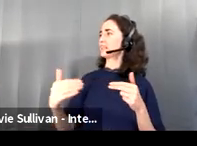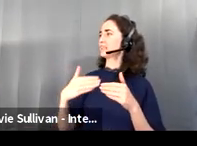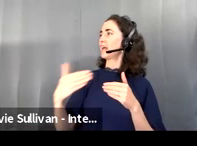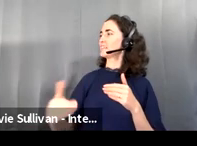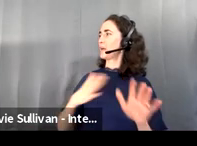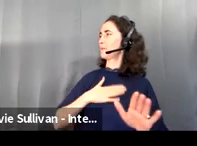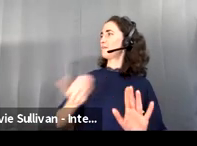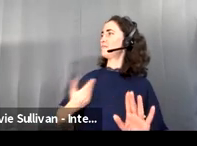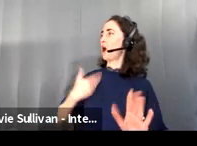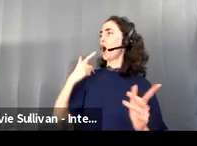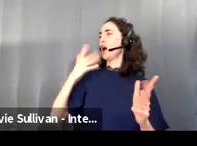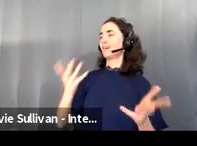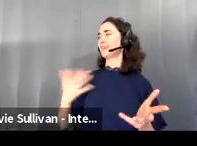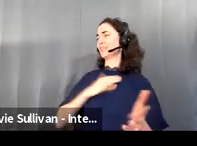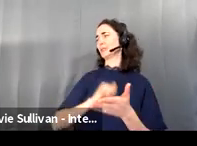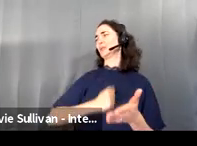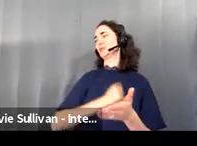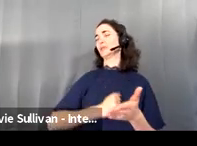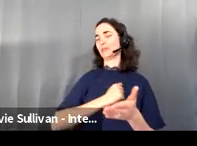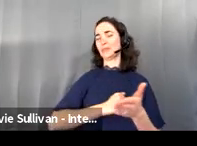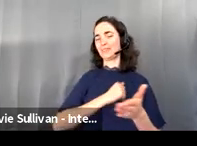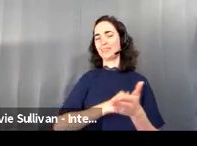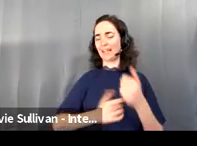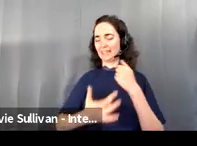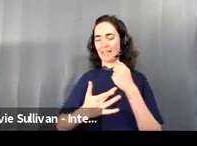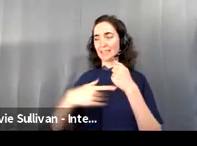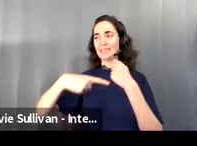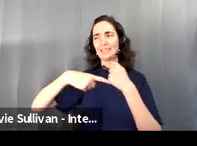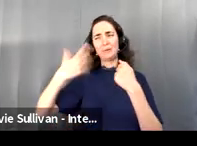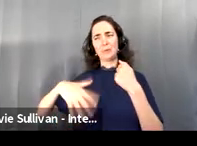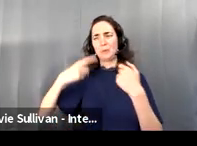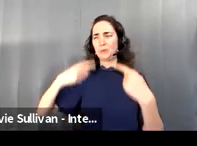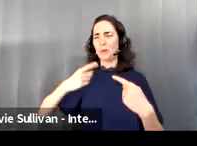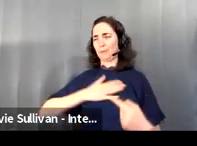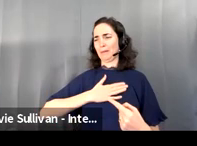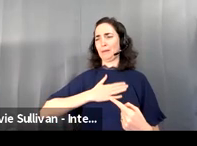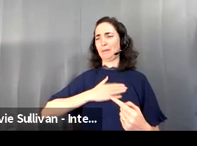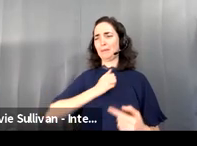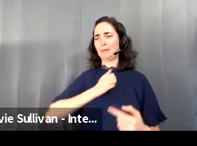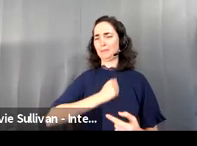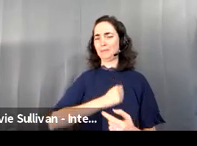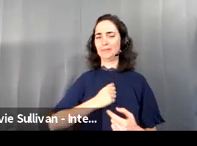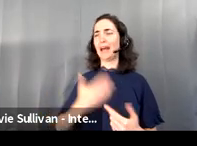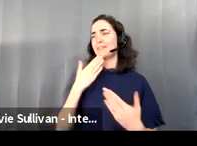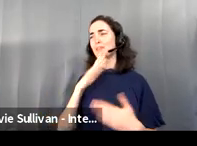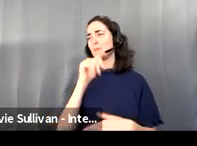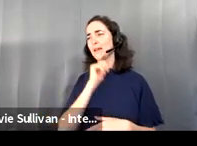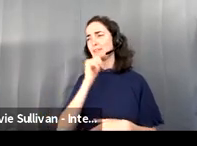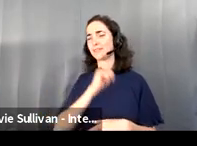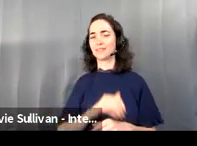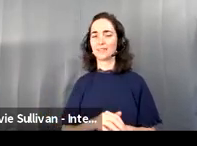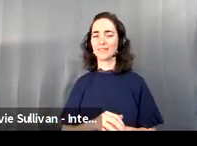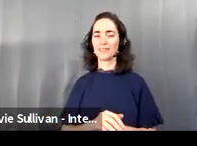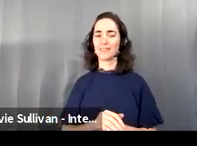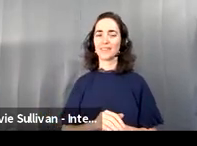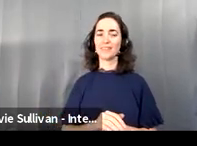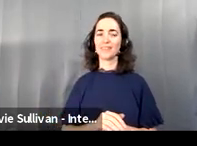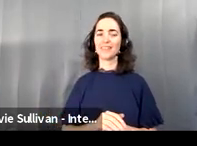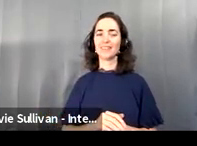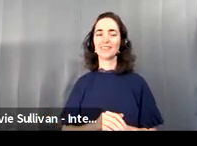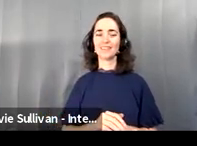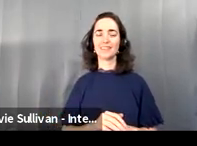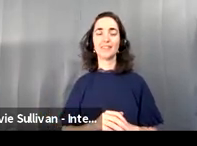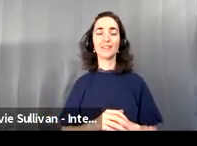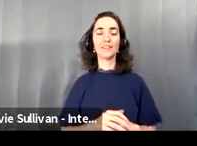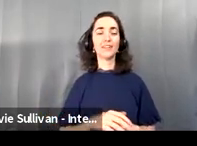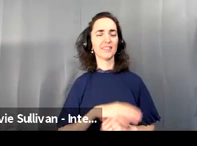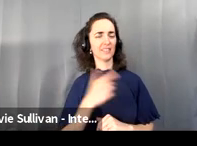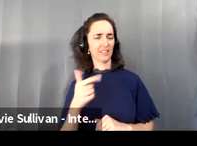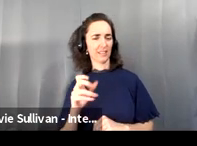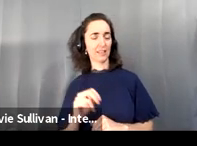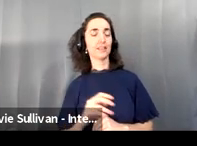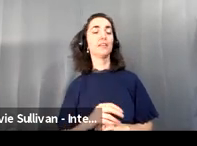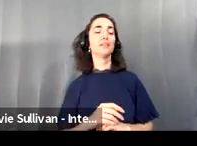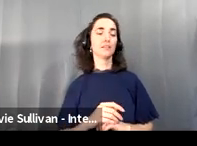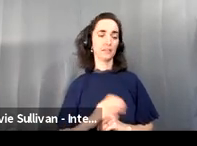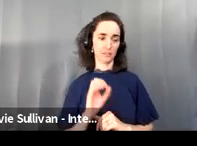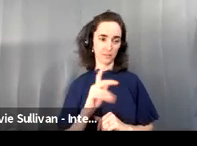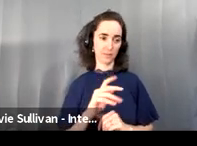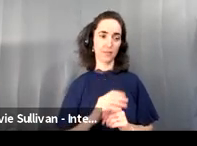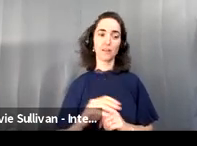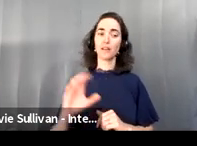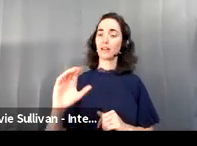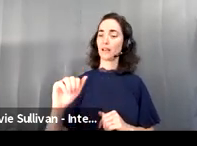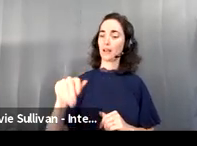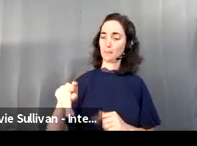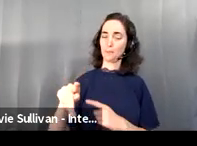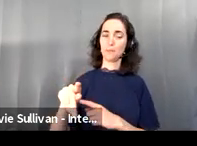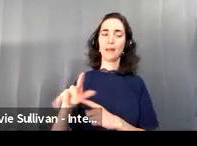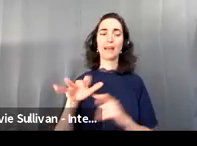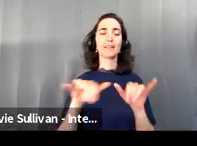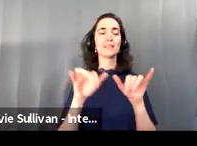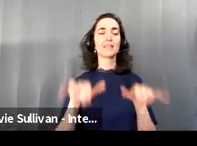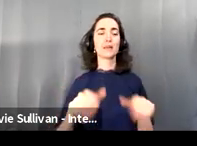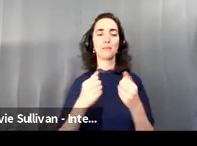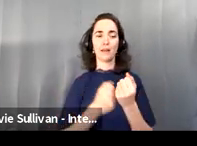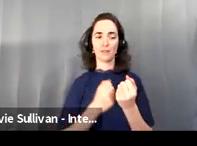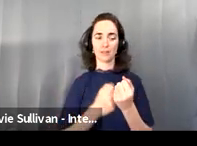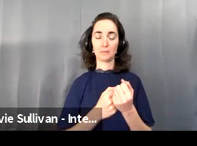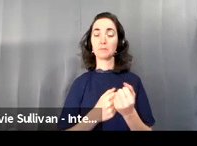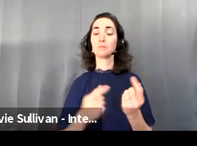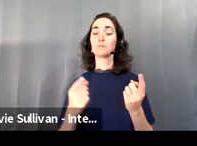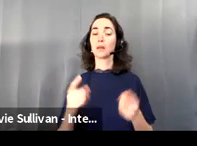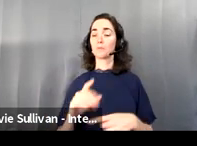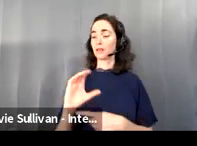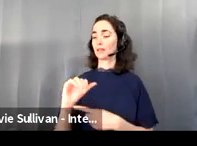Now I that was my thought. I please excuse the technical difficulties on my end I appreciate your patience.